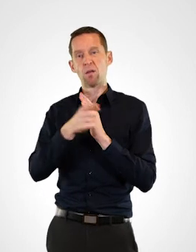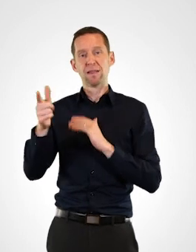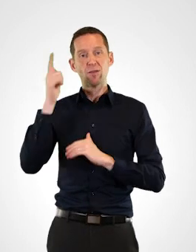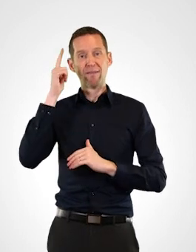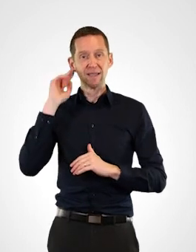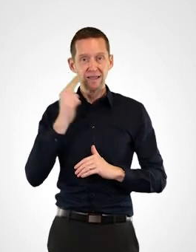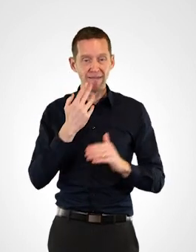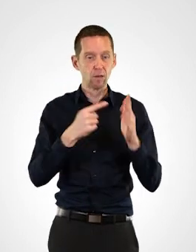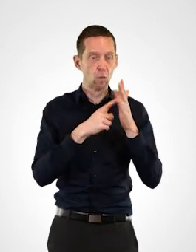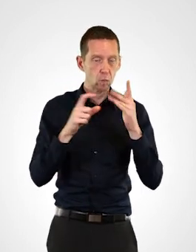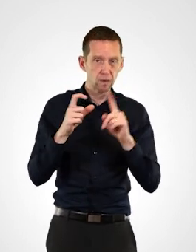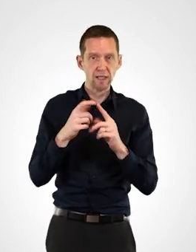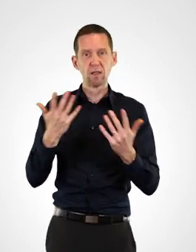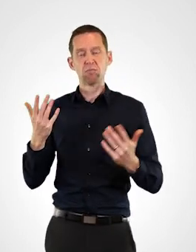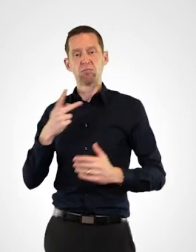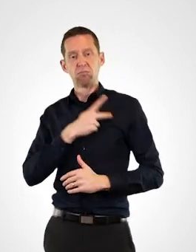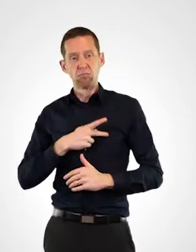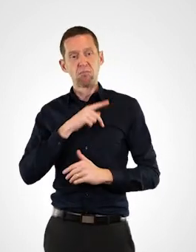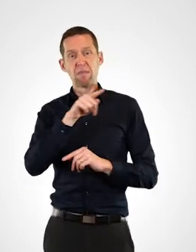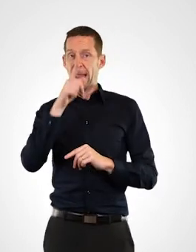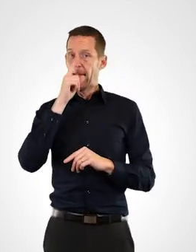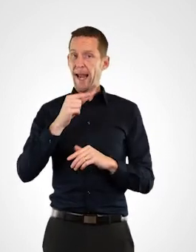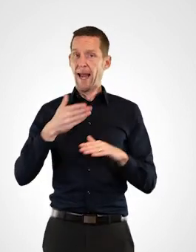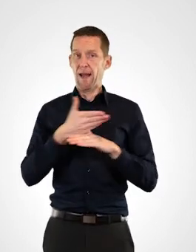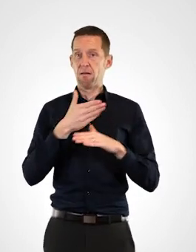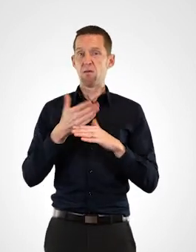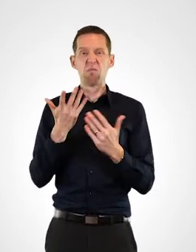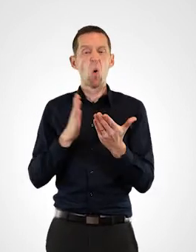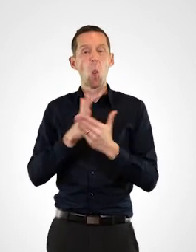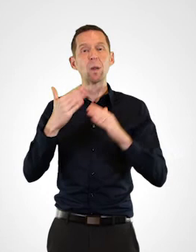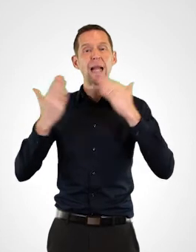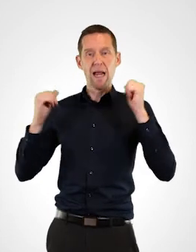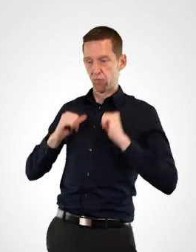teachers of the deaf or clinicians can do and parents can do throughout the day